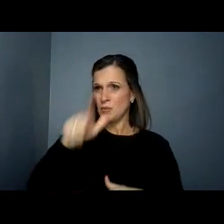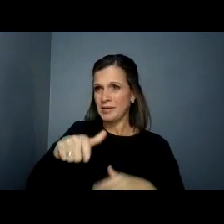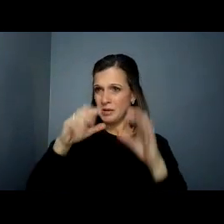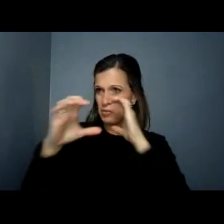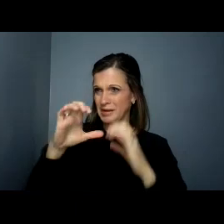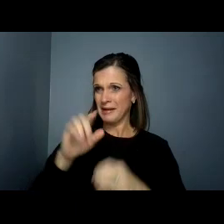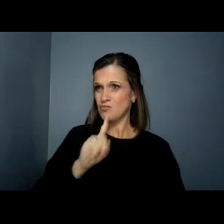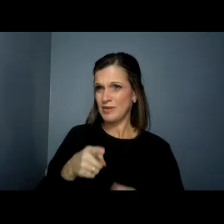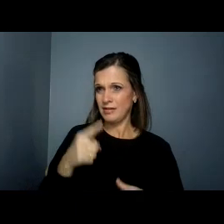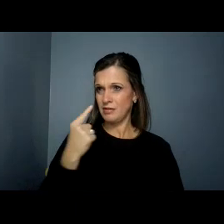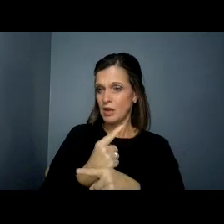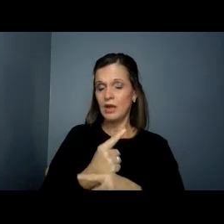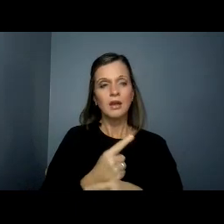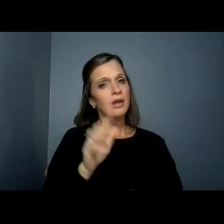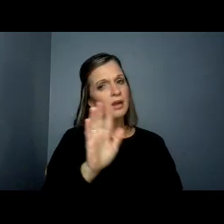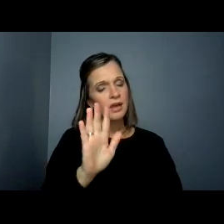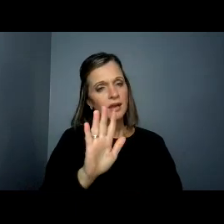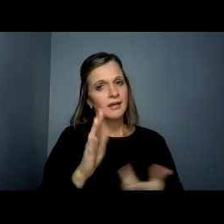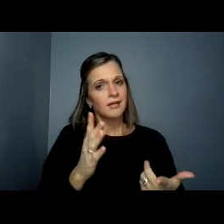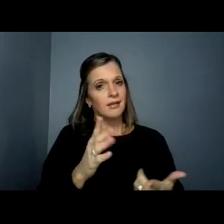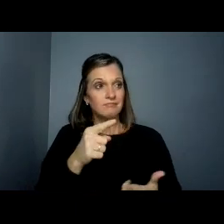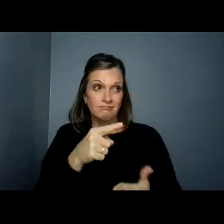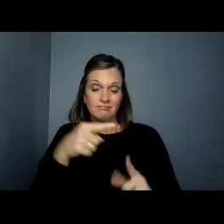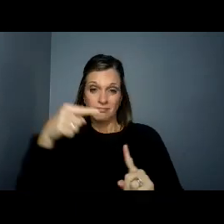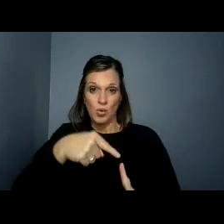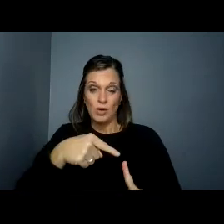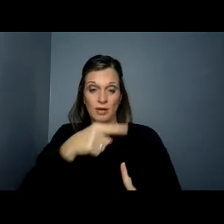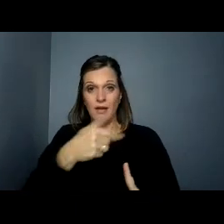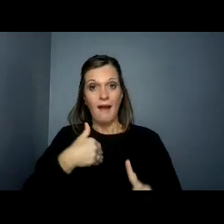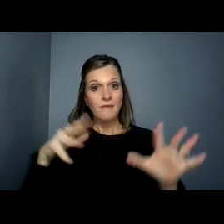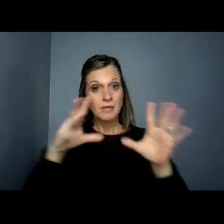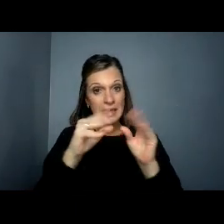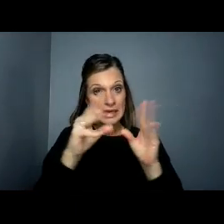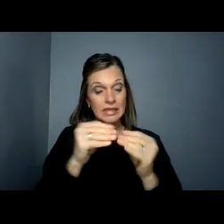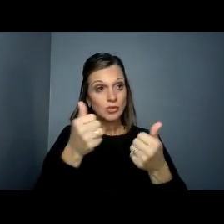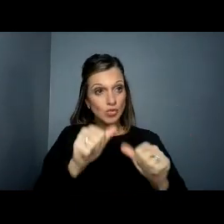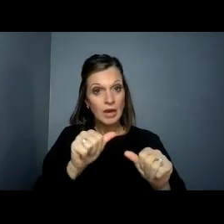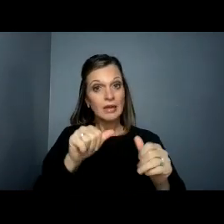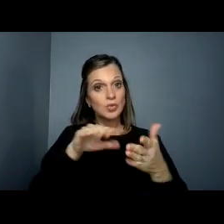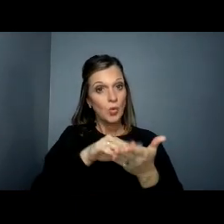trying to learn things and we've got a ton of evidence already that says that says that